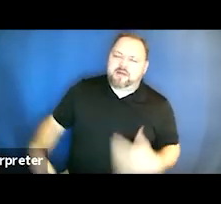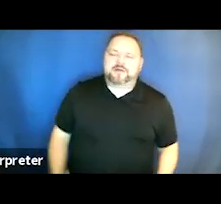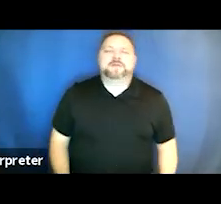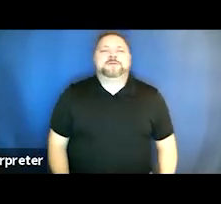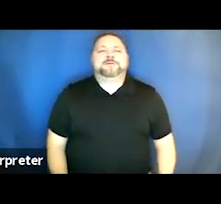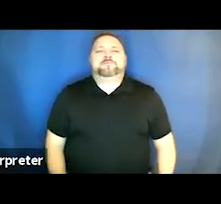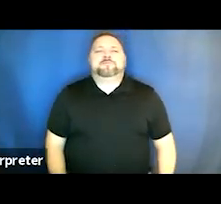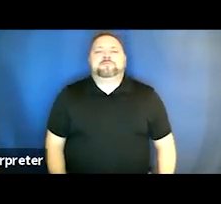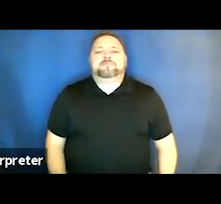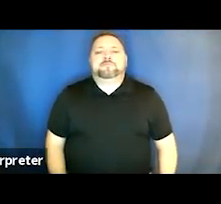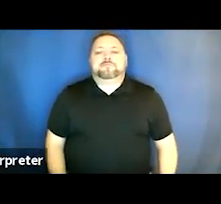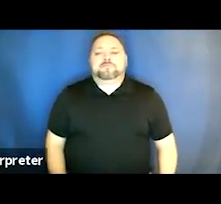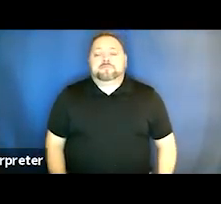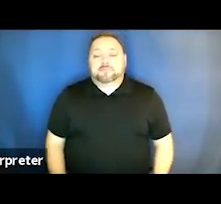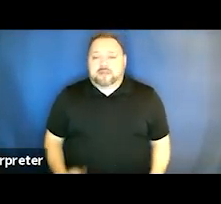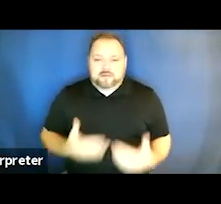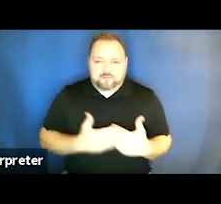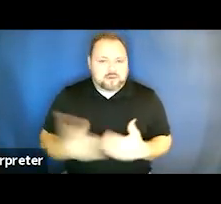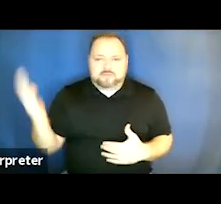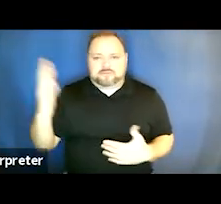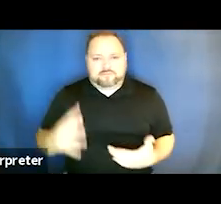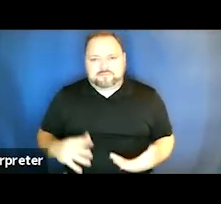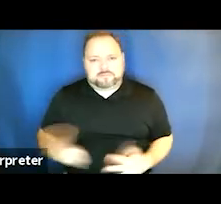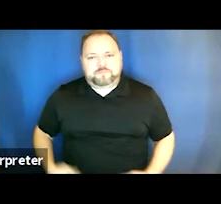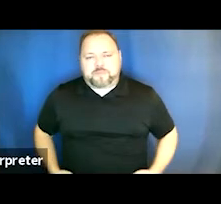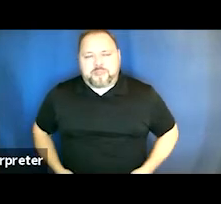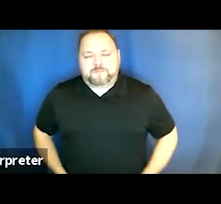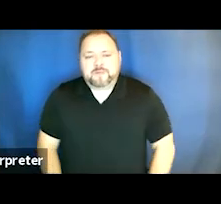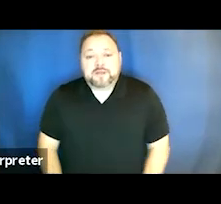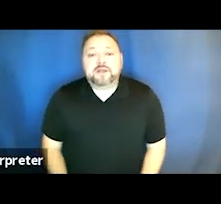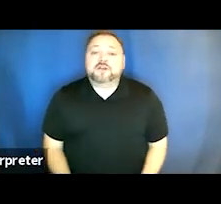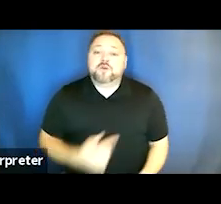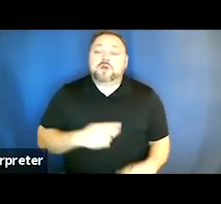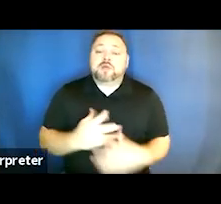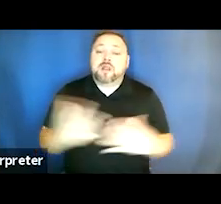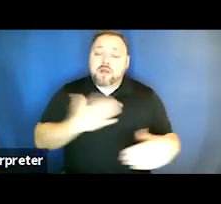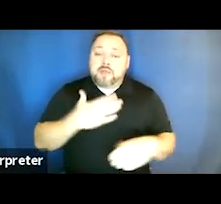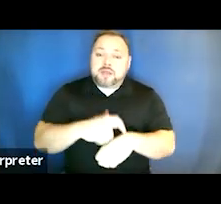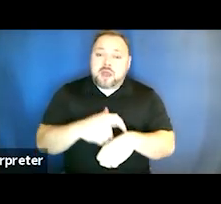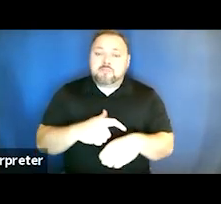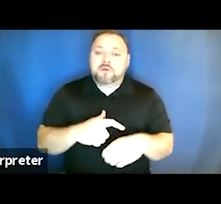I went just from there. I spent a lot of my time with my identity,